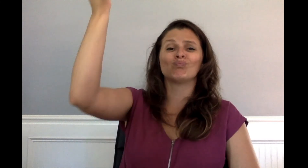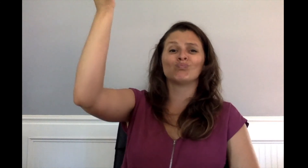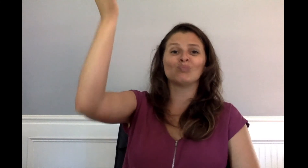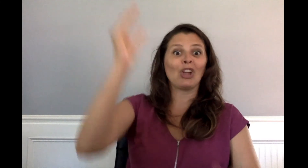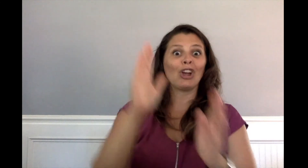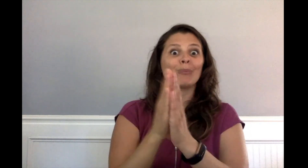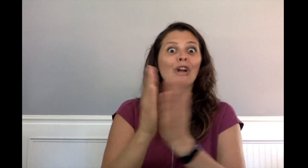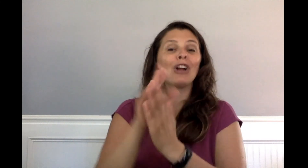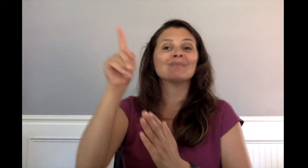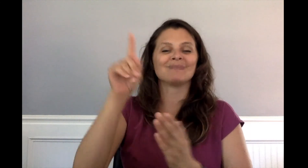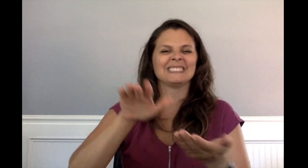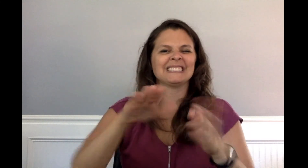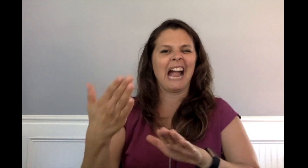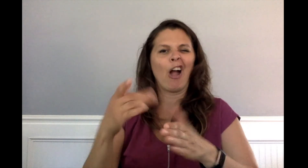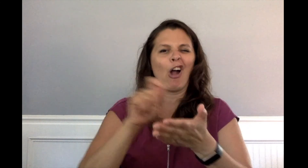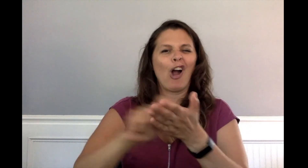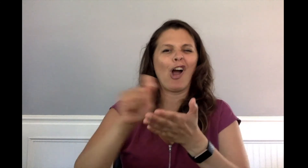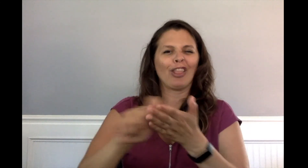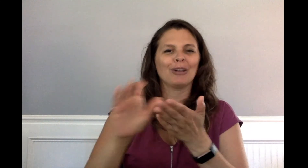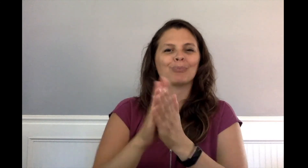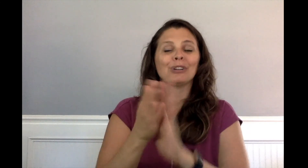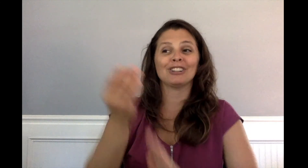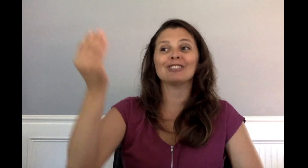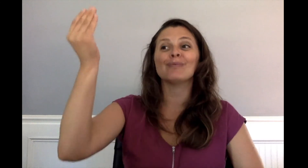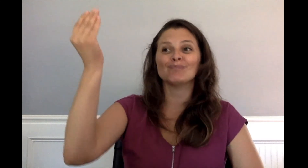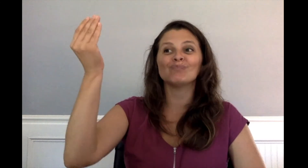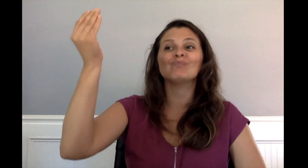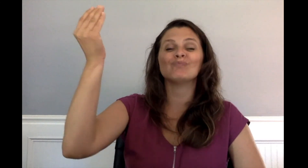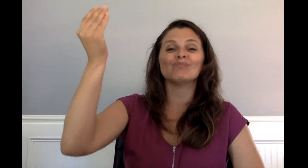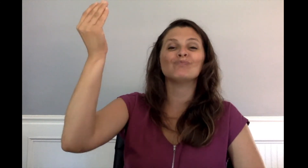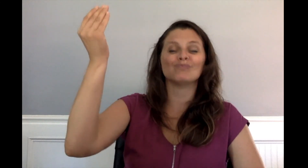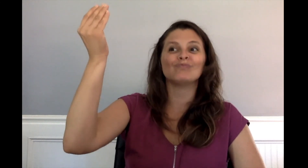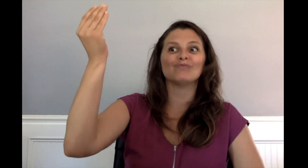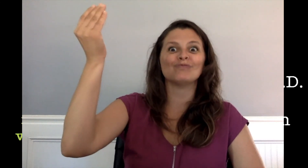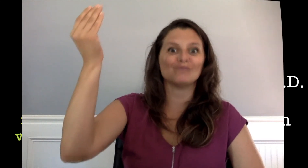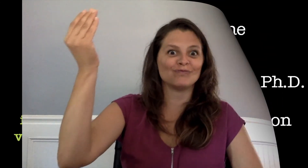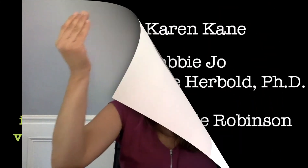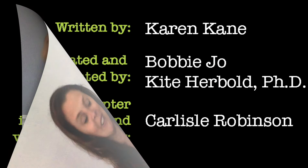the Dead Author book lifted high in the air.